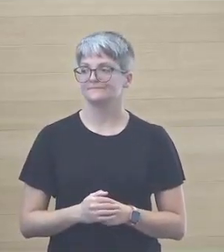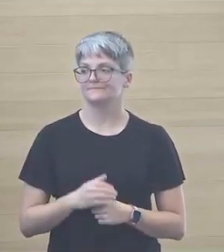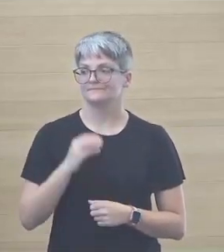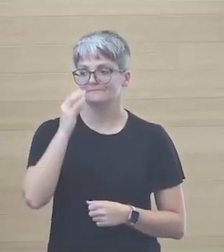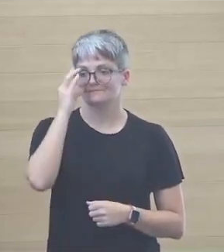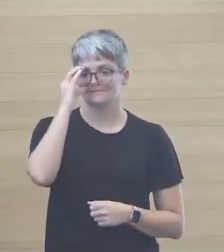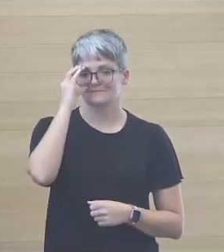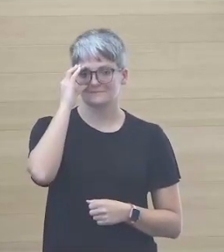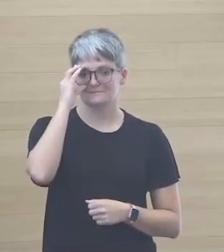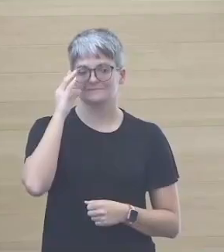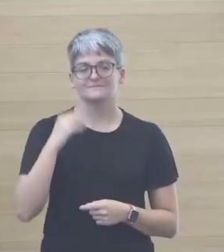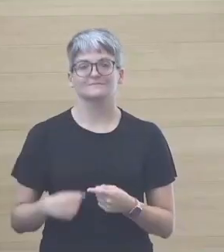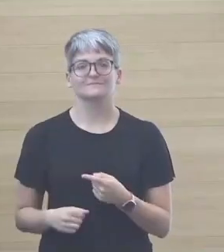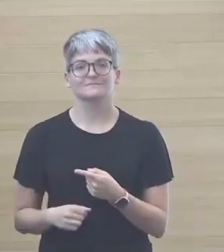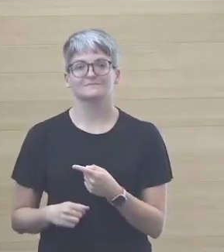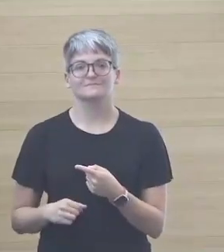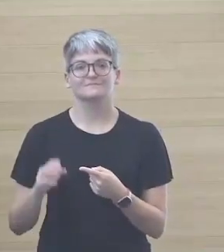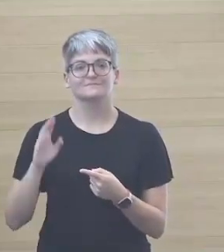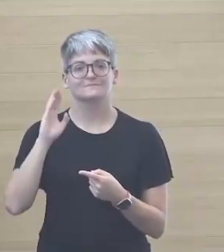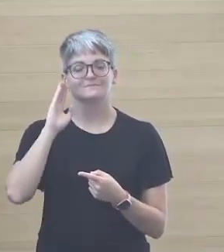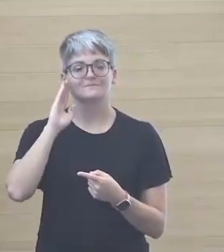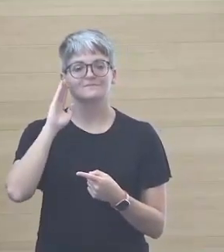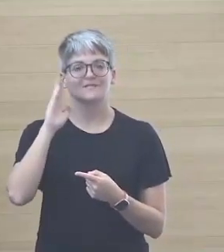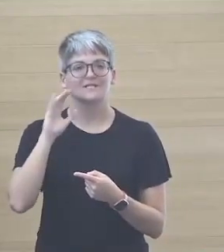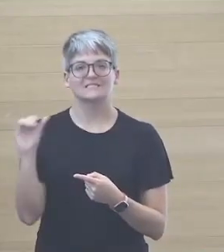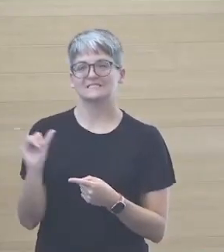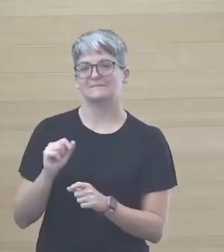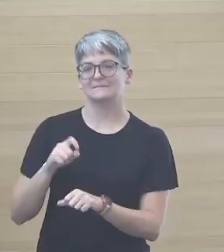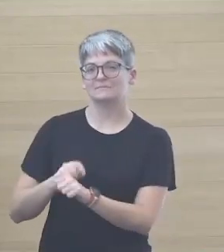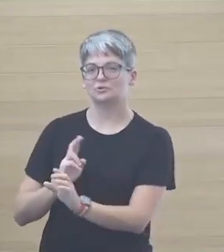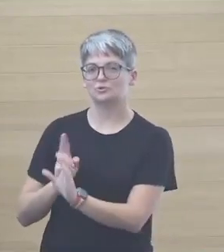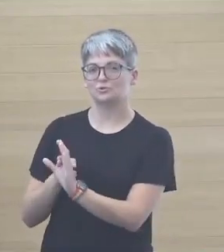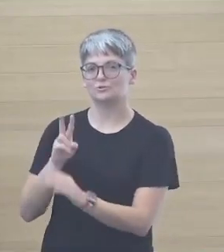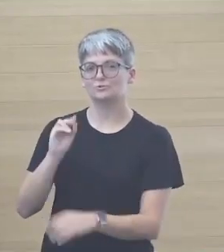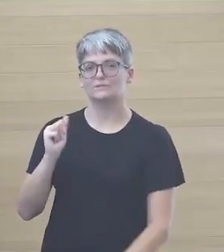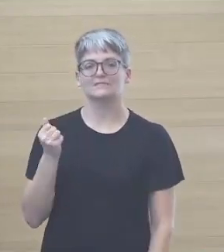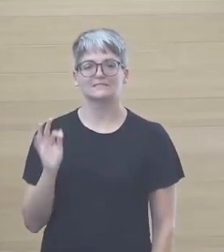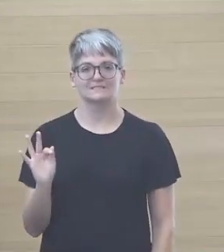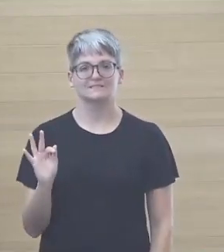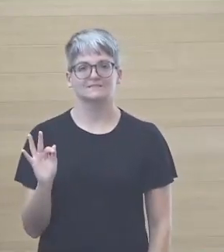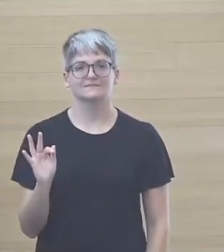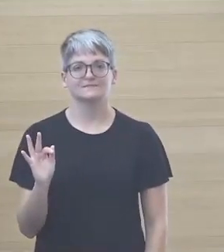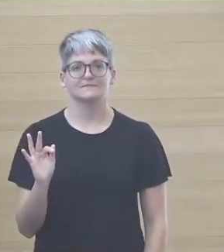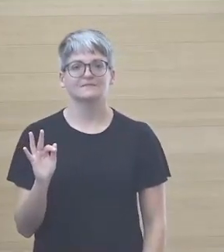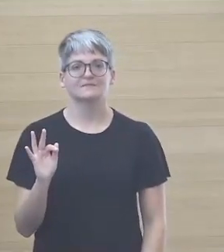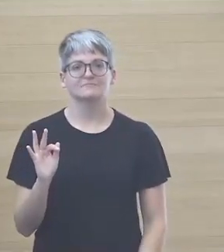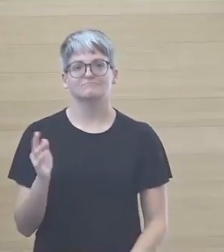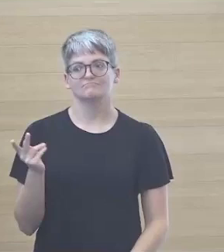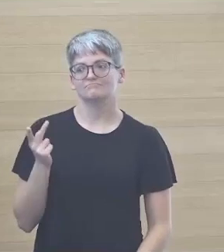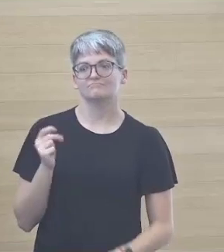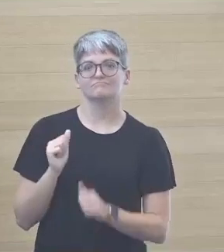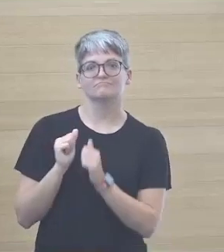I joined about the same time. I joined 2019 to help co found the #teachdisabilityhistory campaign.